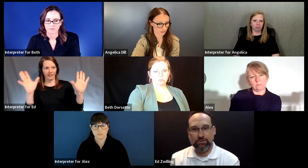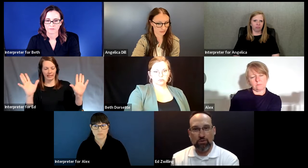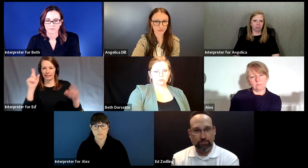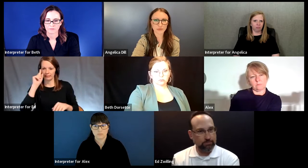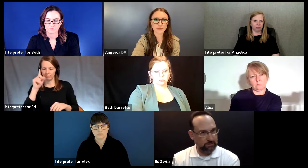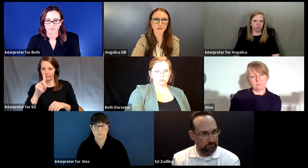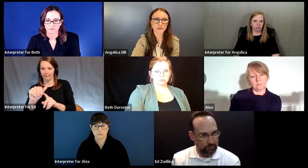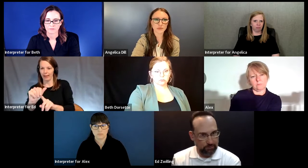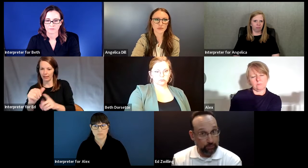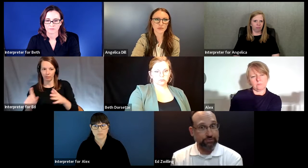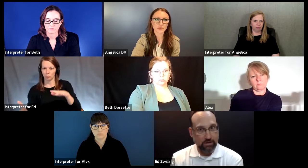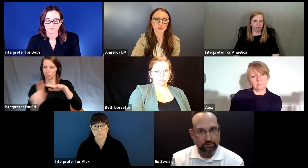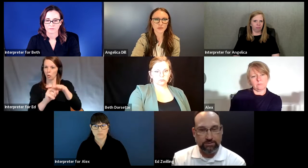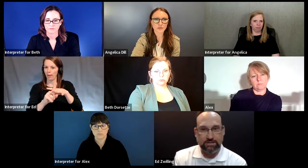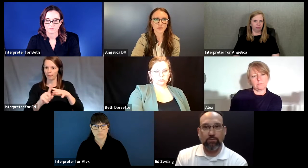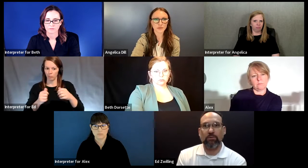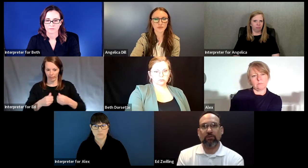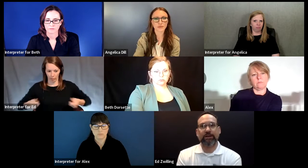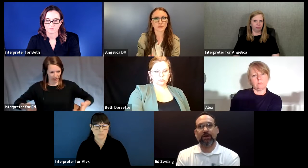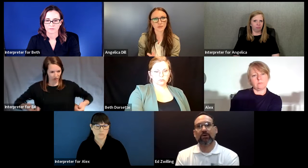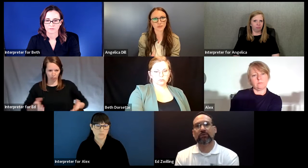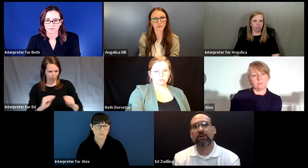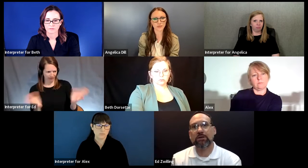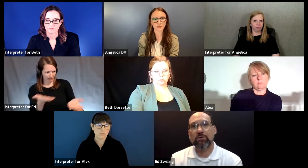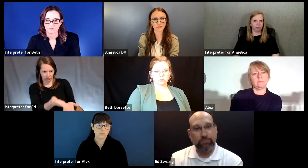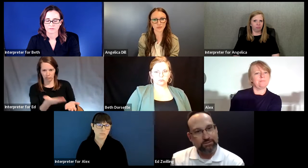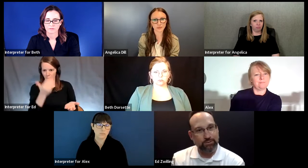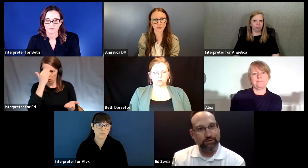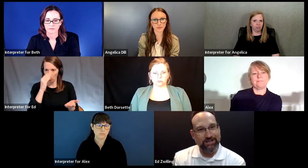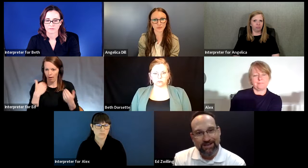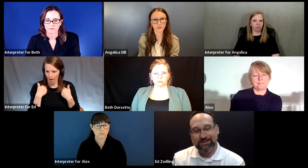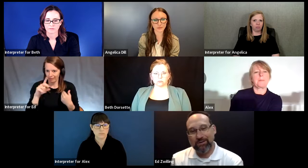If you show up to an interview in a wheelchair, for example, everybody knows you have a disability.